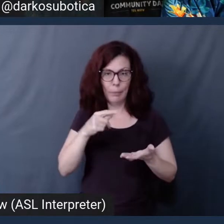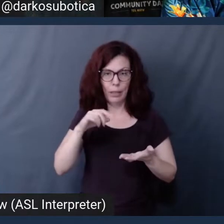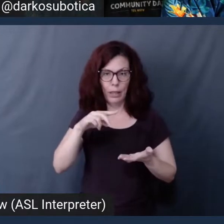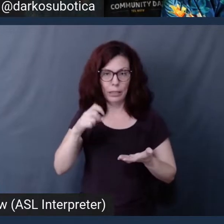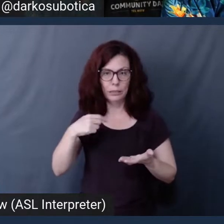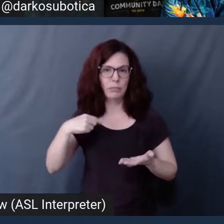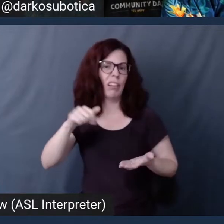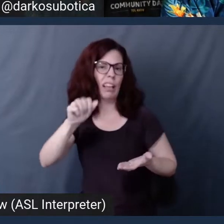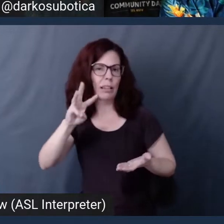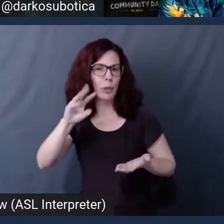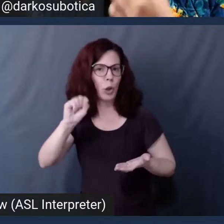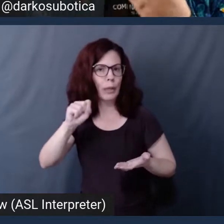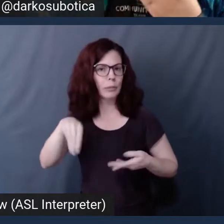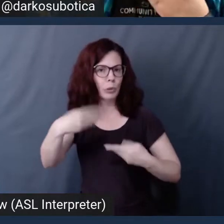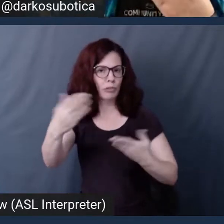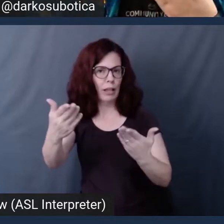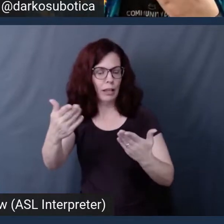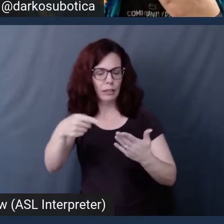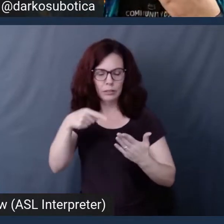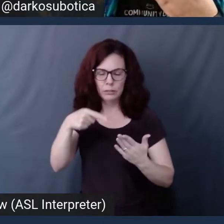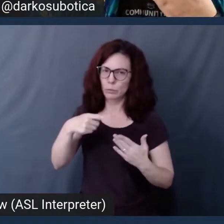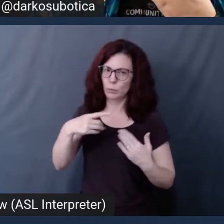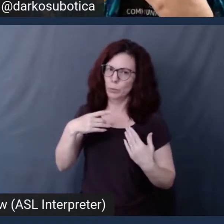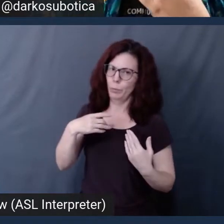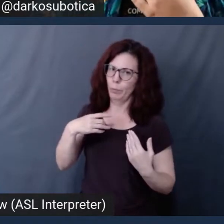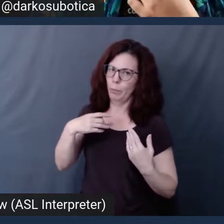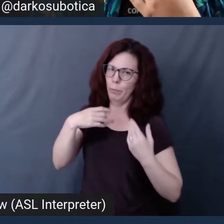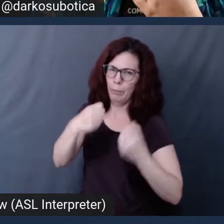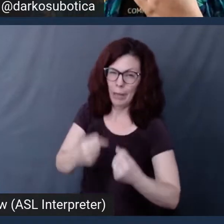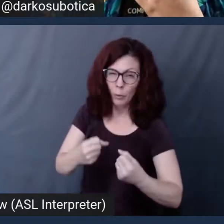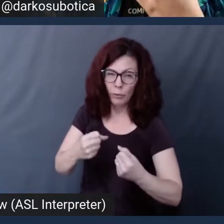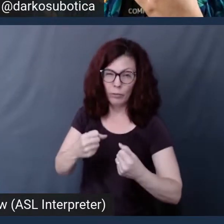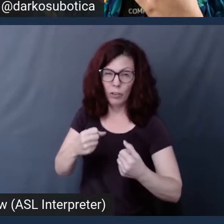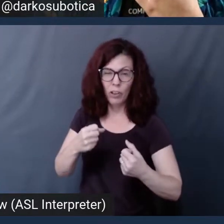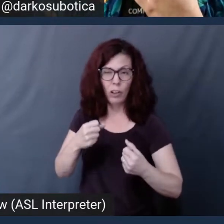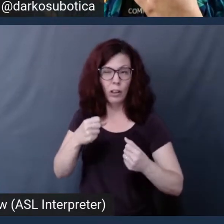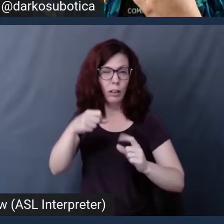It's a powerful edge computing device that relies